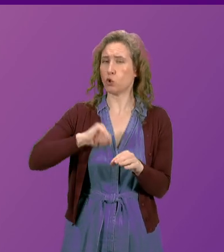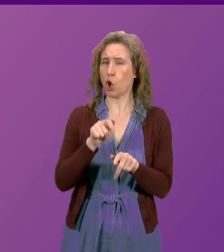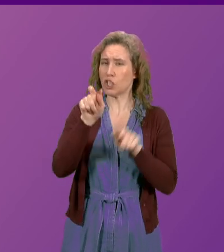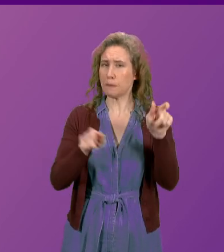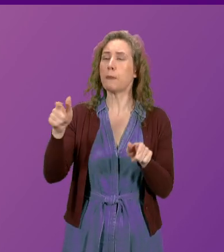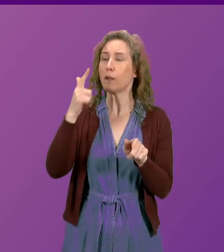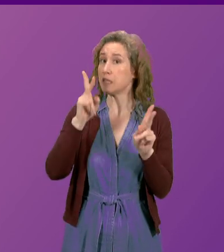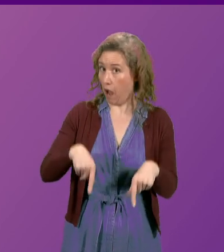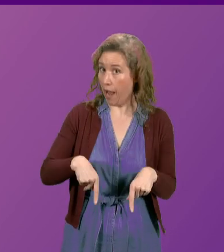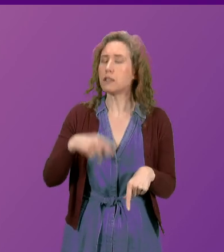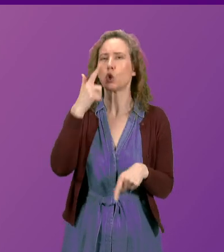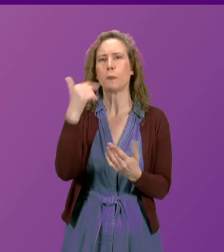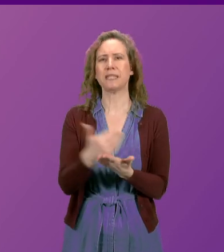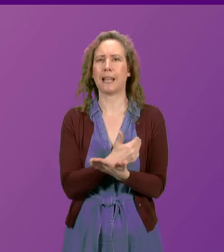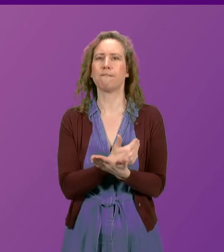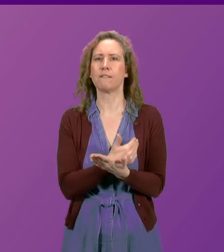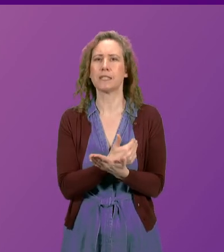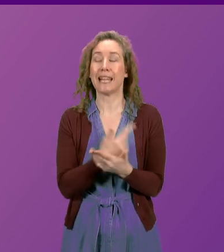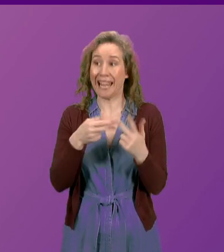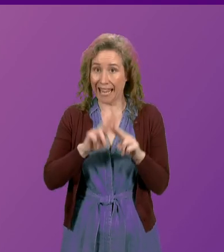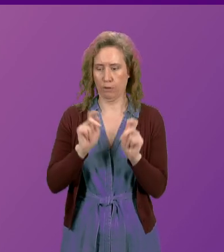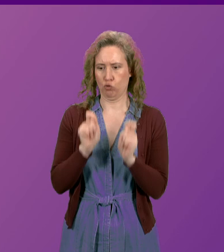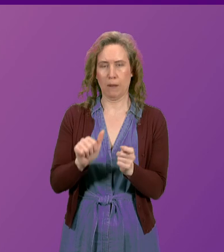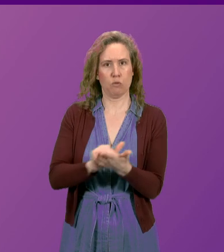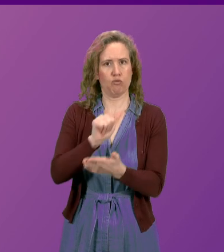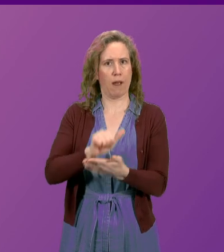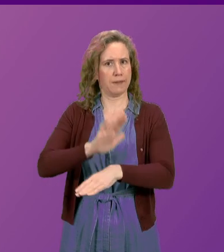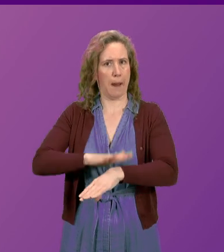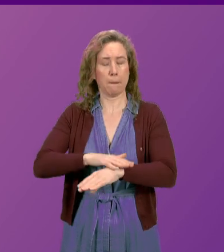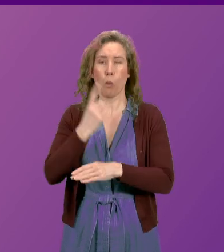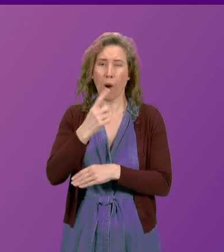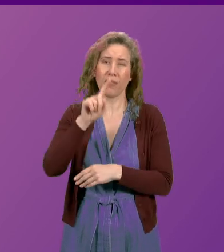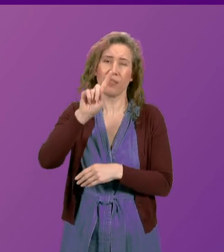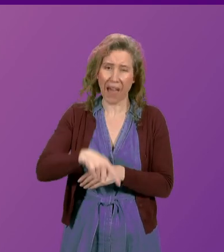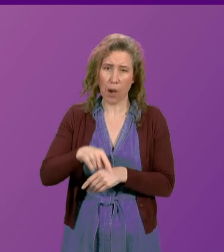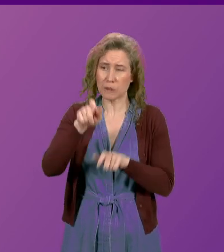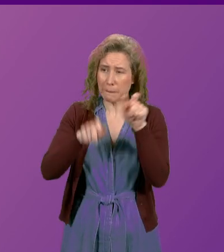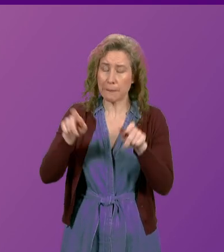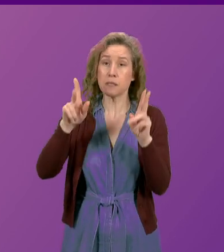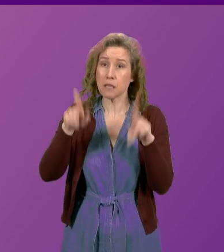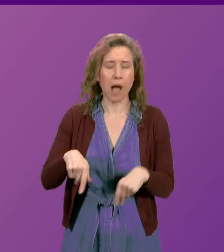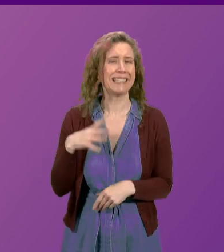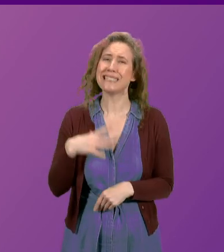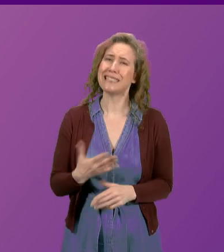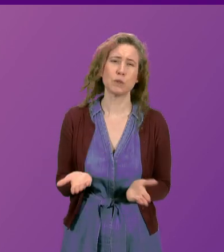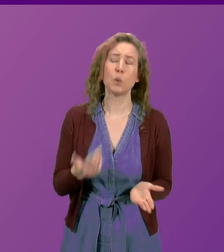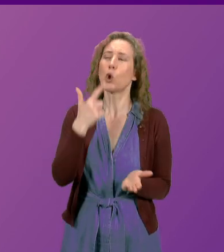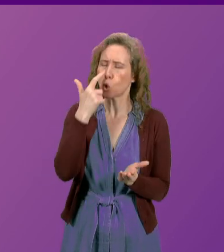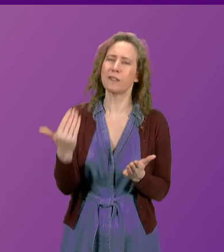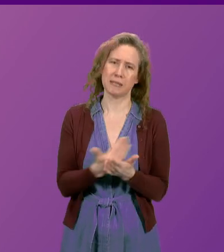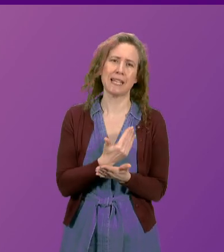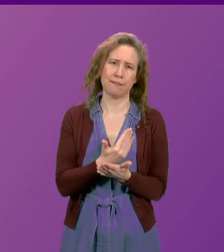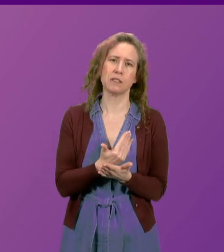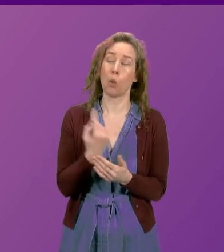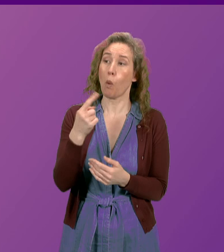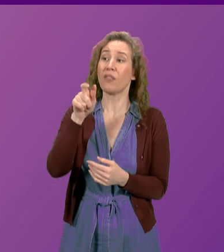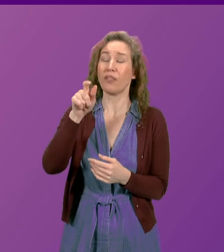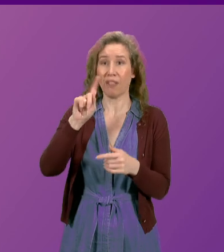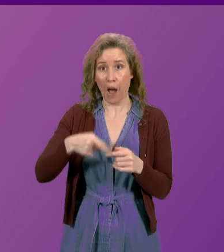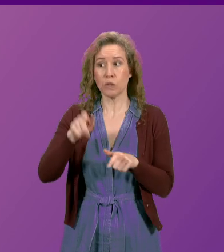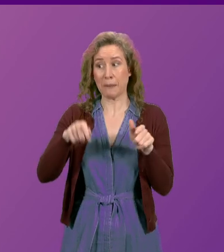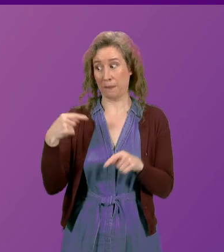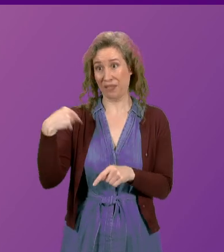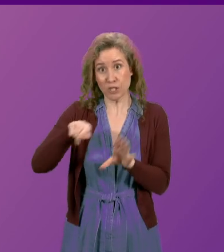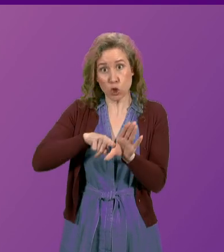saved had they been treated on time. That is 1,000 avoidable deaths of people so far this year alone,